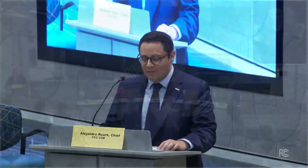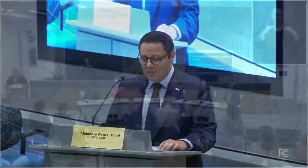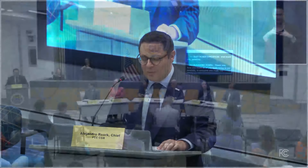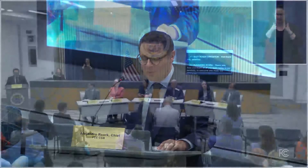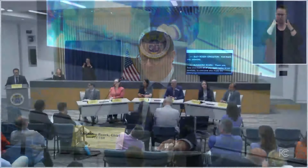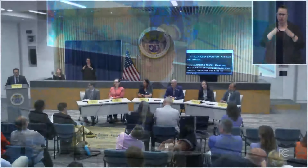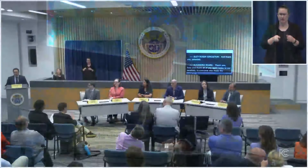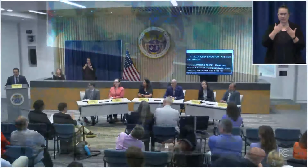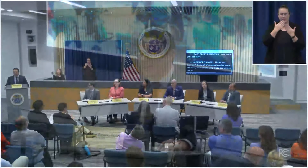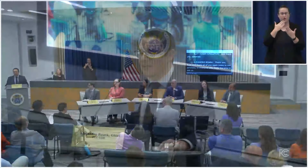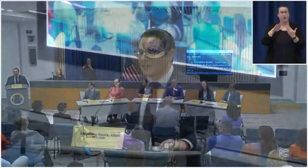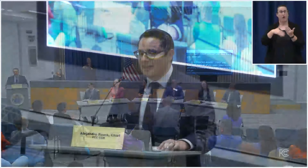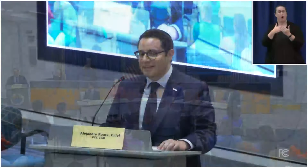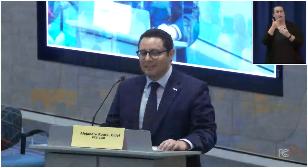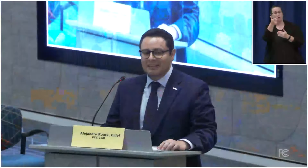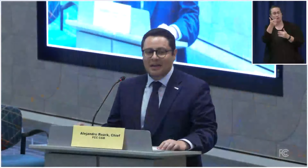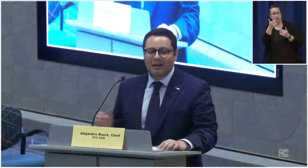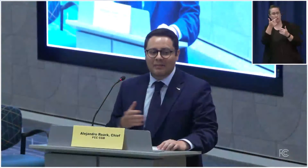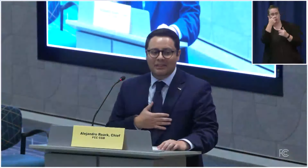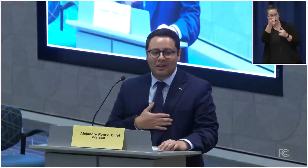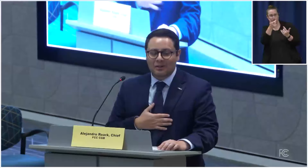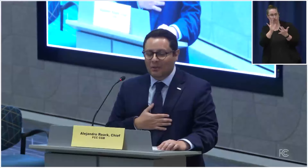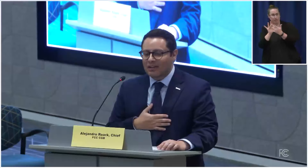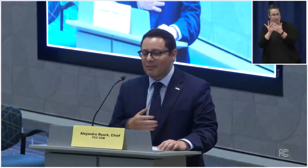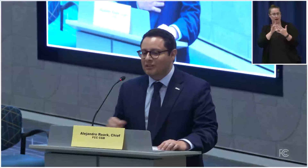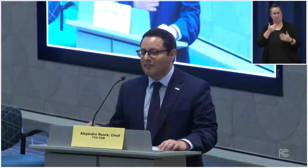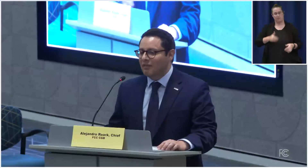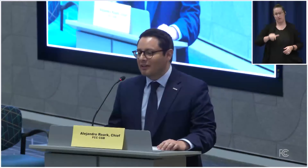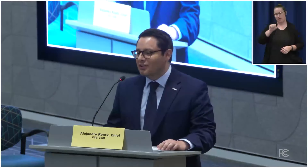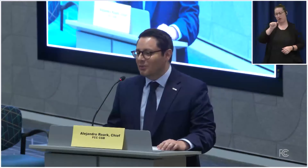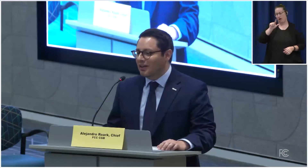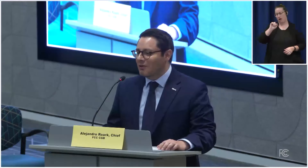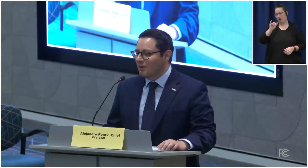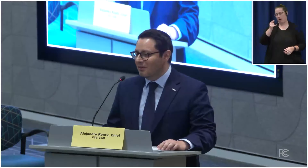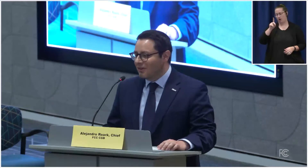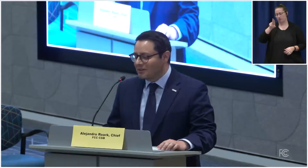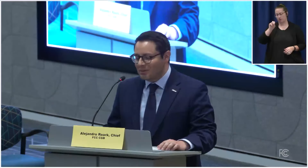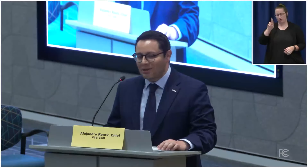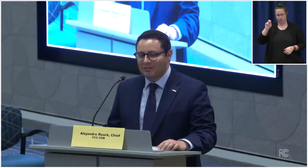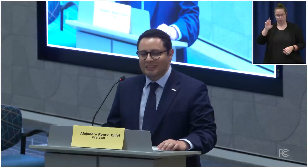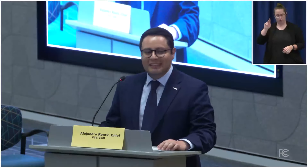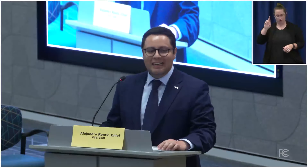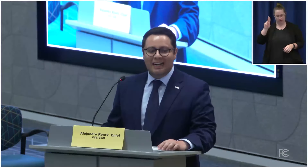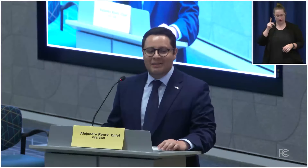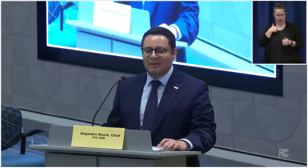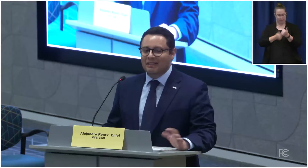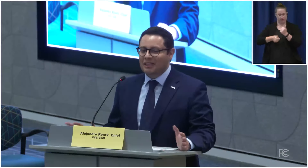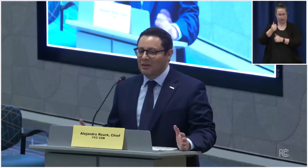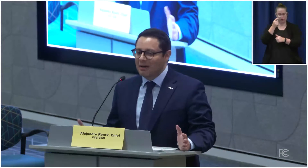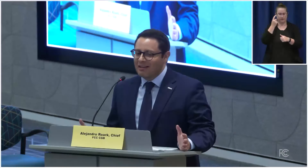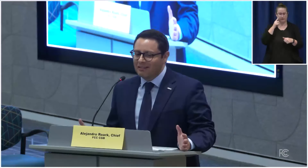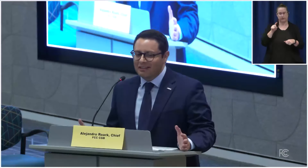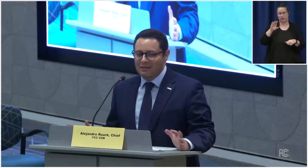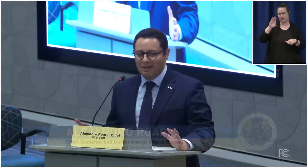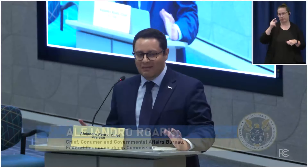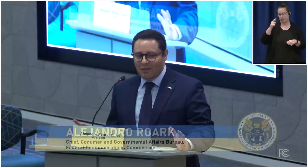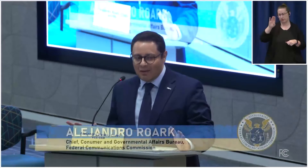PANELISTS, TO EVERYONE WHO MADE THE TIME TO JOIN US IN PERSON. TO ALL OF YOU WHO ARE TUNING IN ONLINE. MY NAME IS ALEJANDRO ROARK